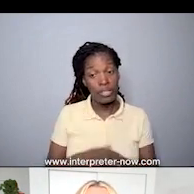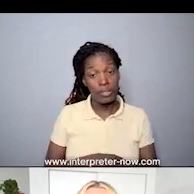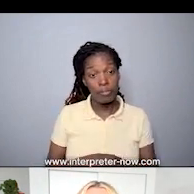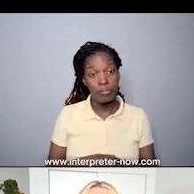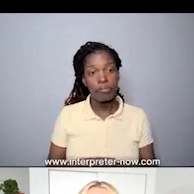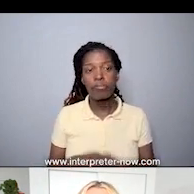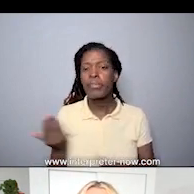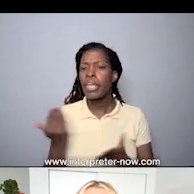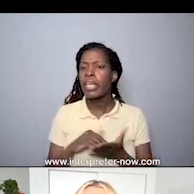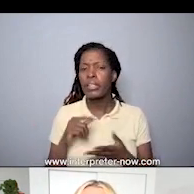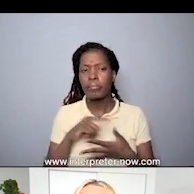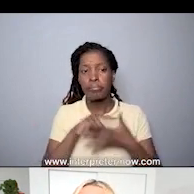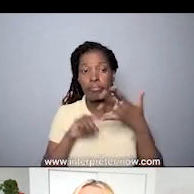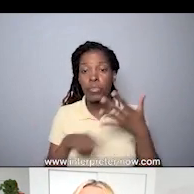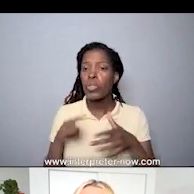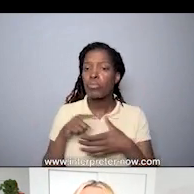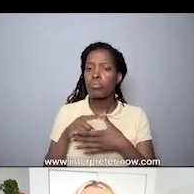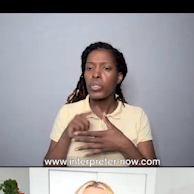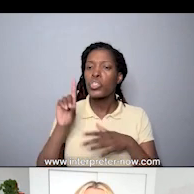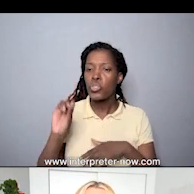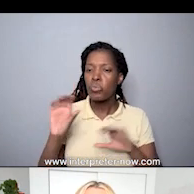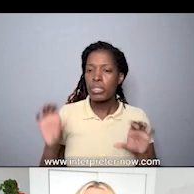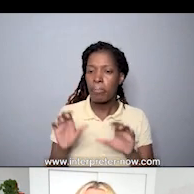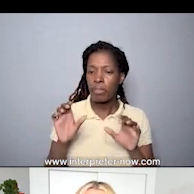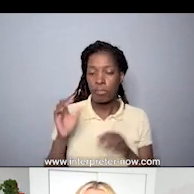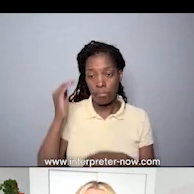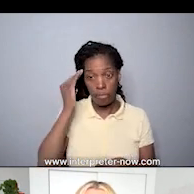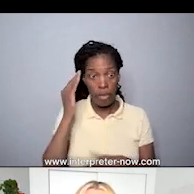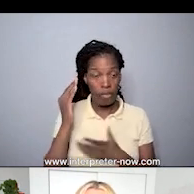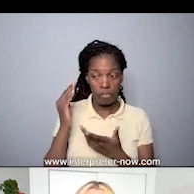We know there's real impact when people experience microaggressions, so it's important to address it.